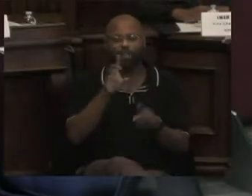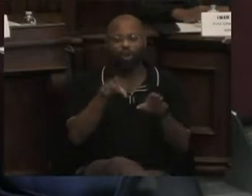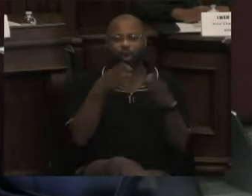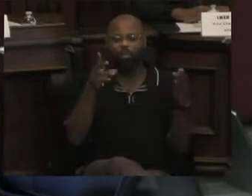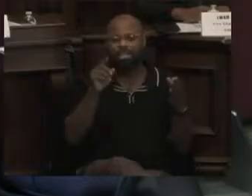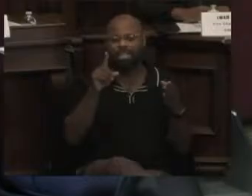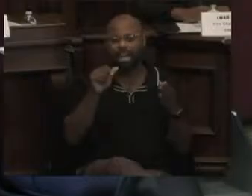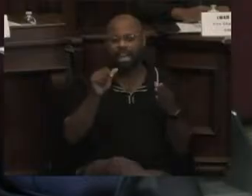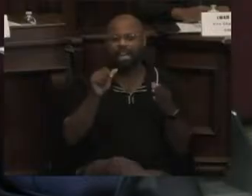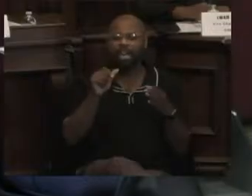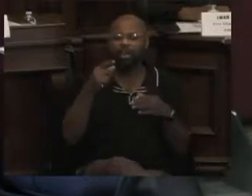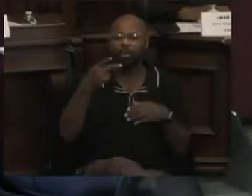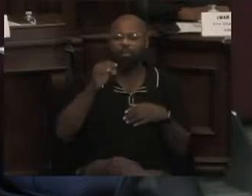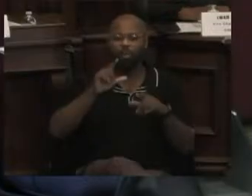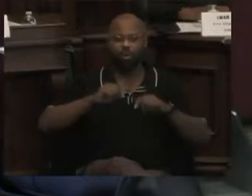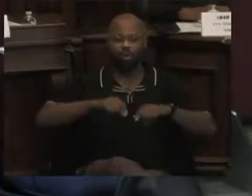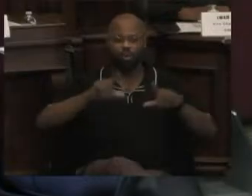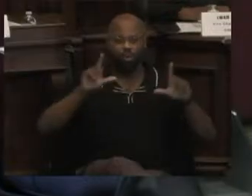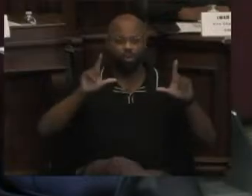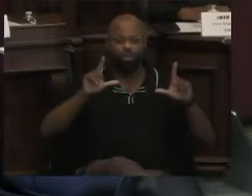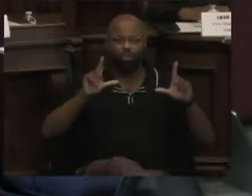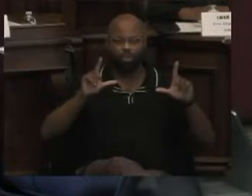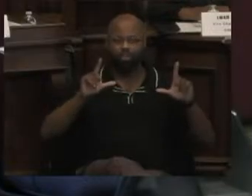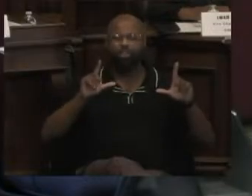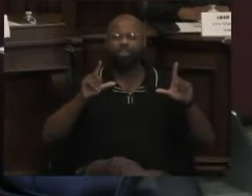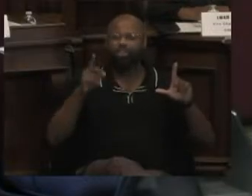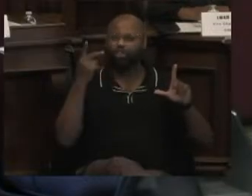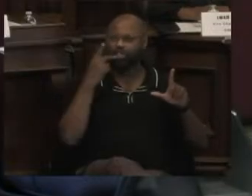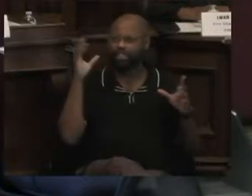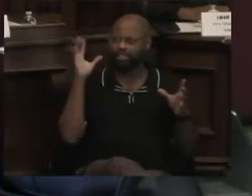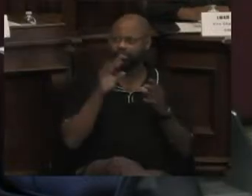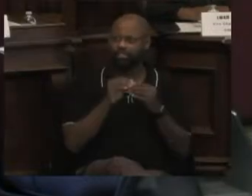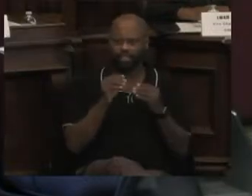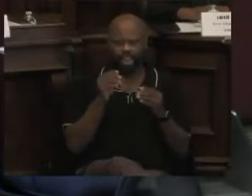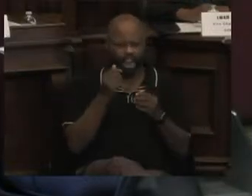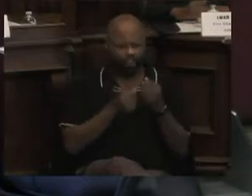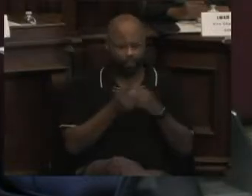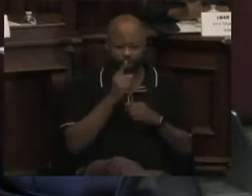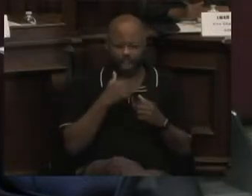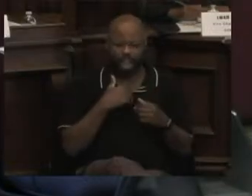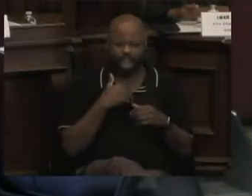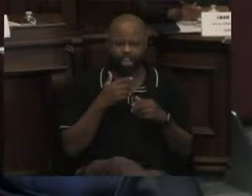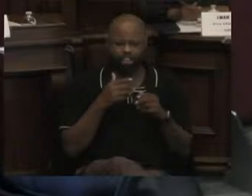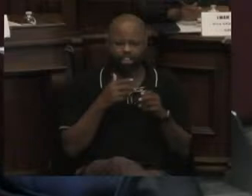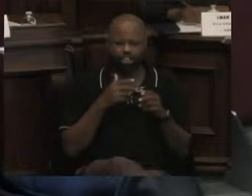can see this updated every quarter on the Rpd's open data